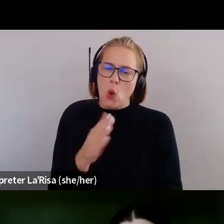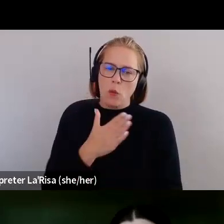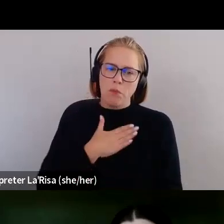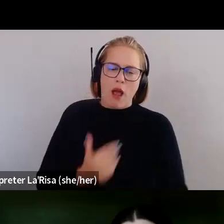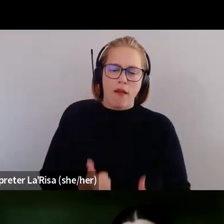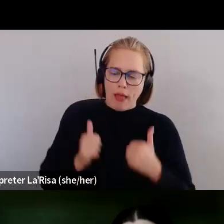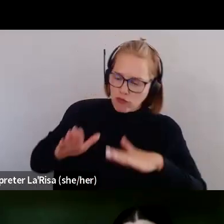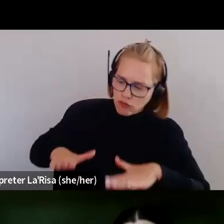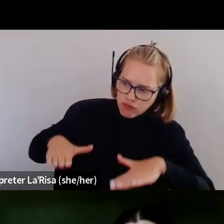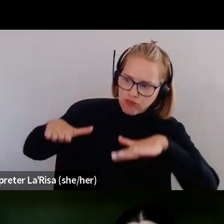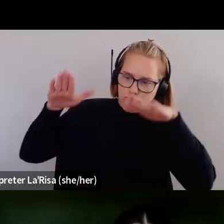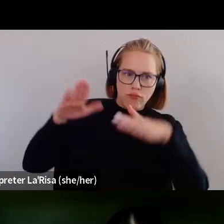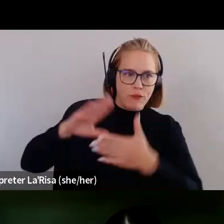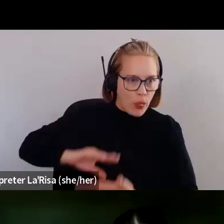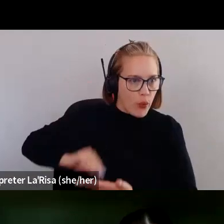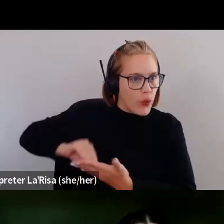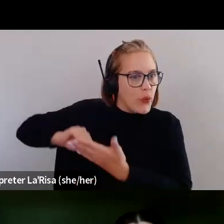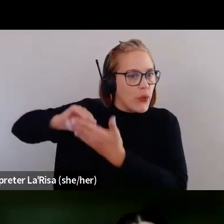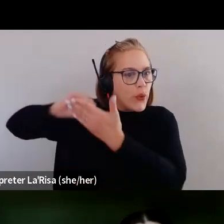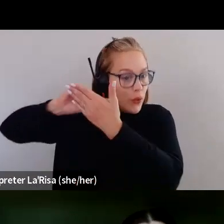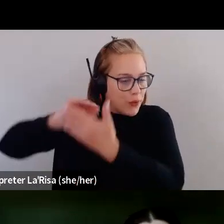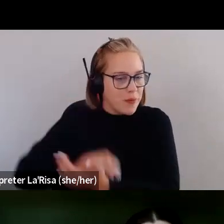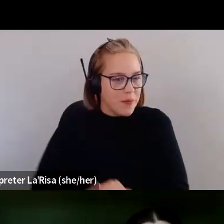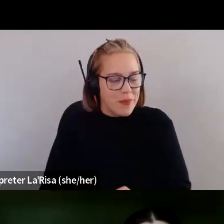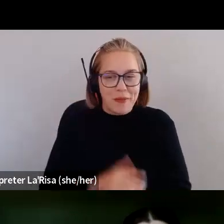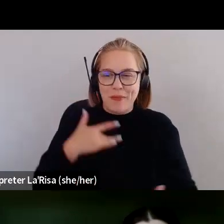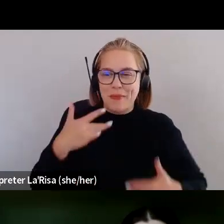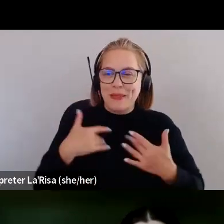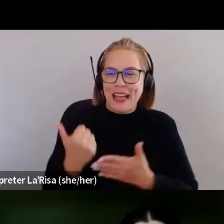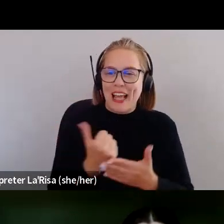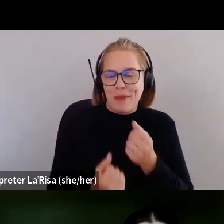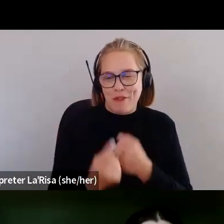disability advocacy for a while now. I am third generation in my family to